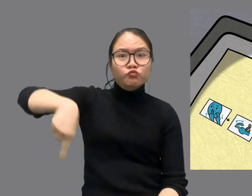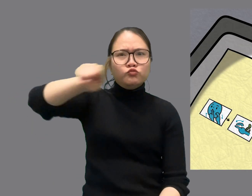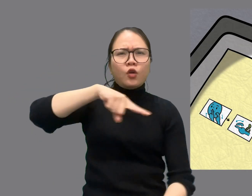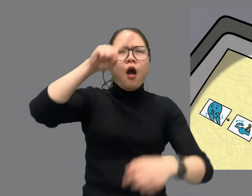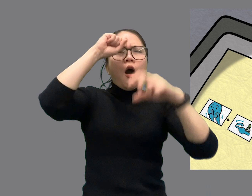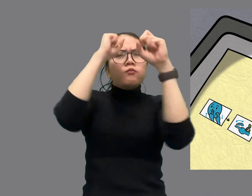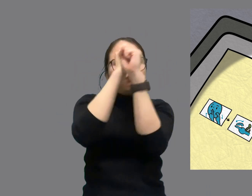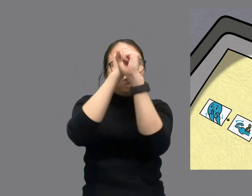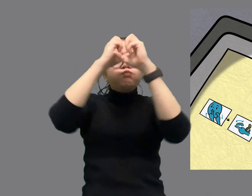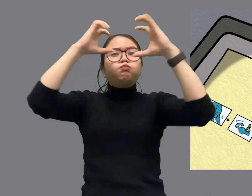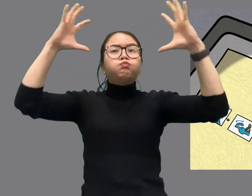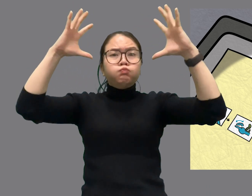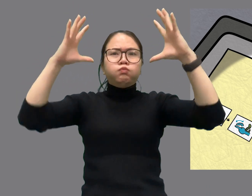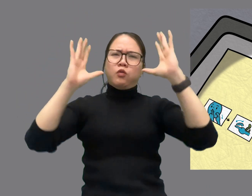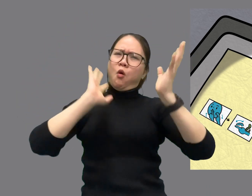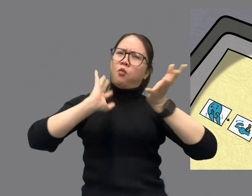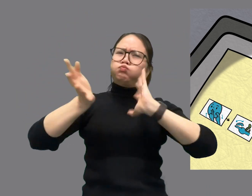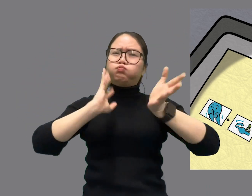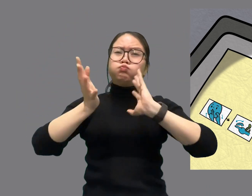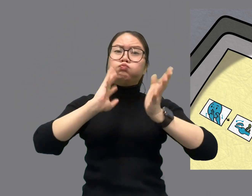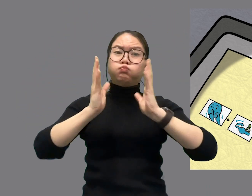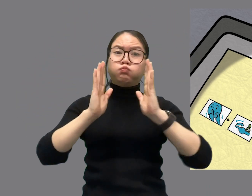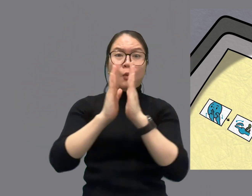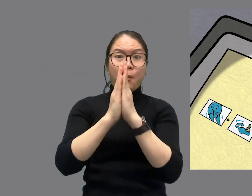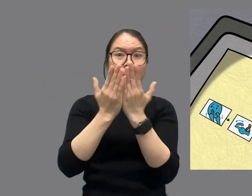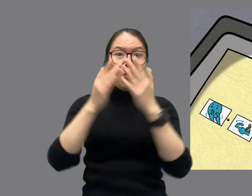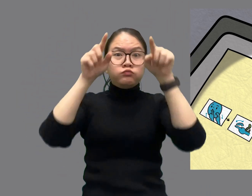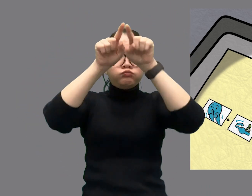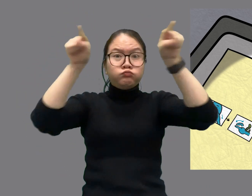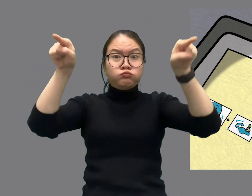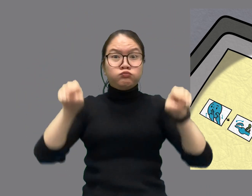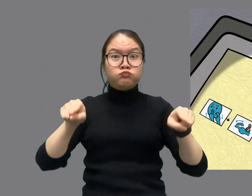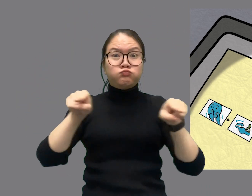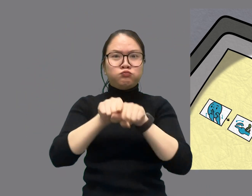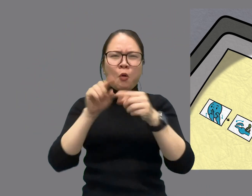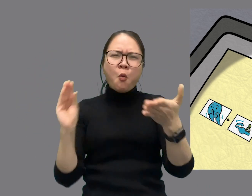When you create a storybook for Deaf children, consider deaf-centric story genres, such as sign